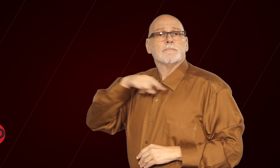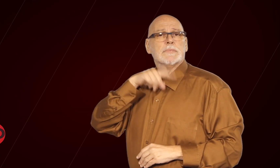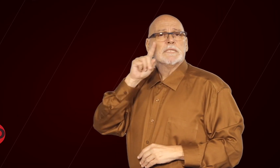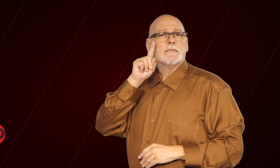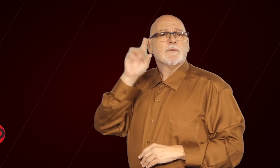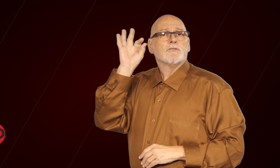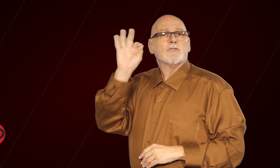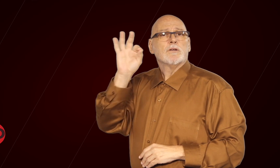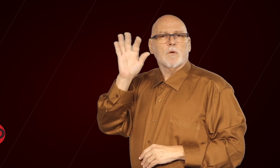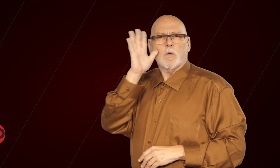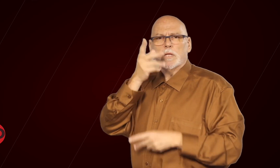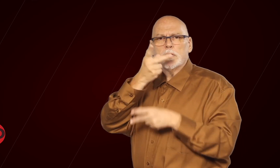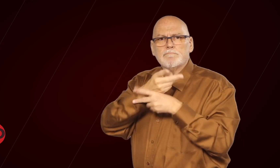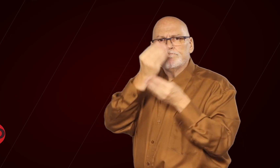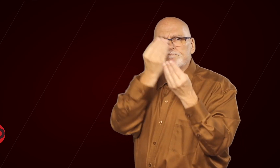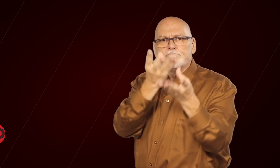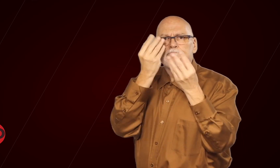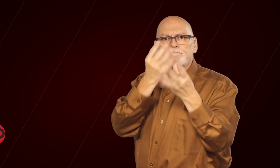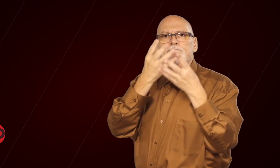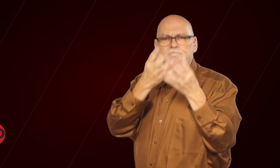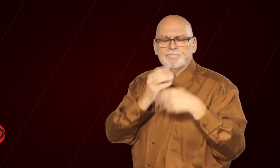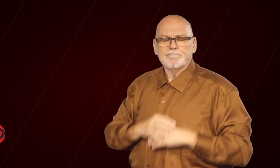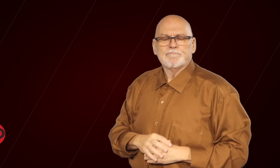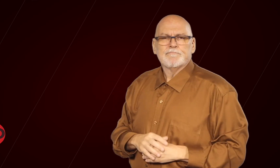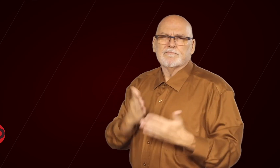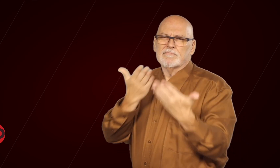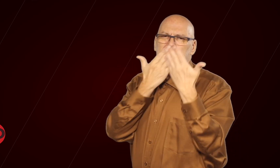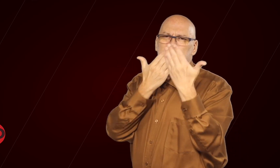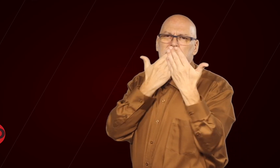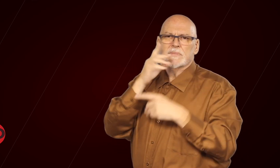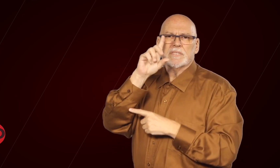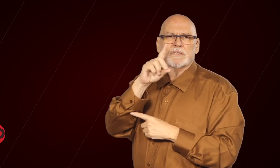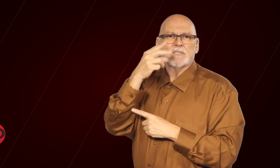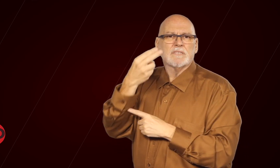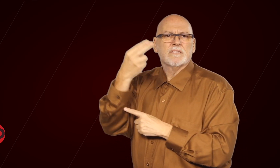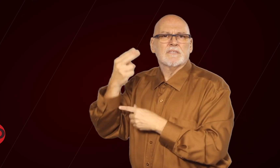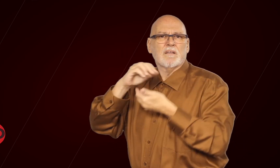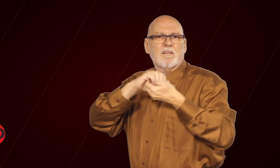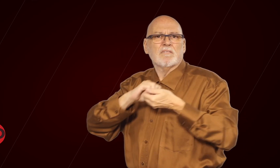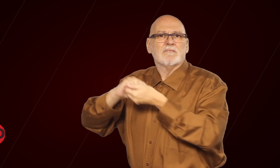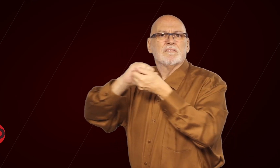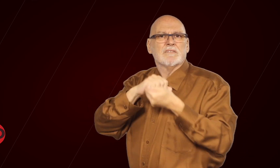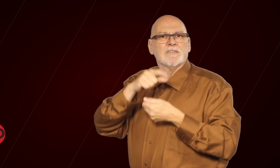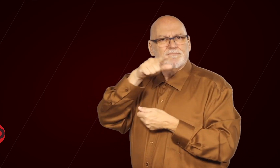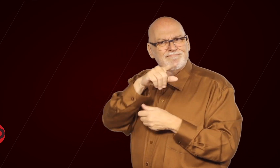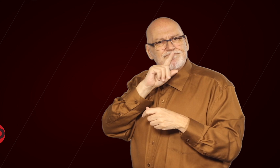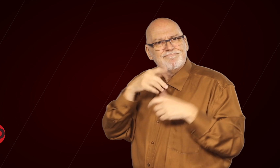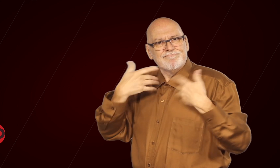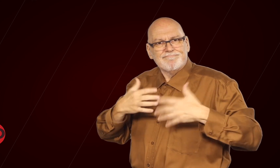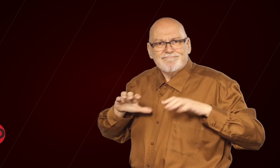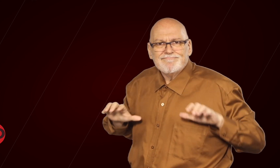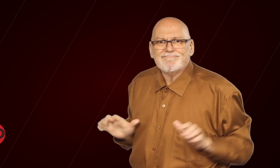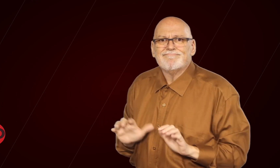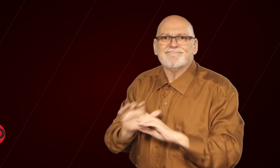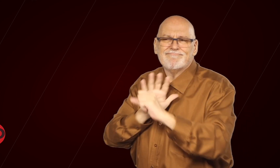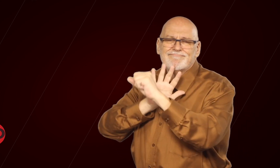[ANSELMO]: DeafDots will keep you posted, thanks to DHH Coalition